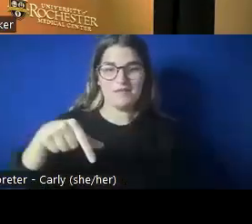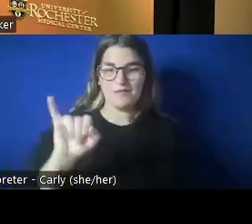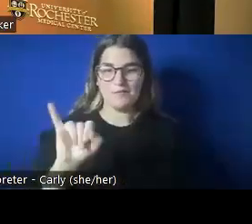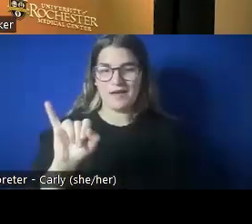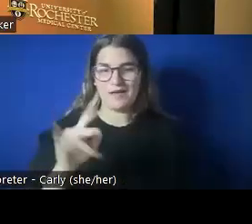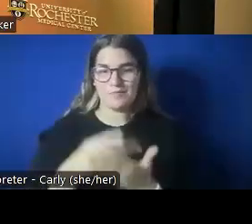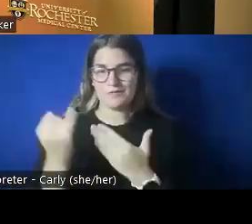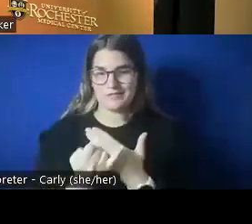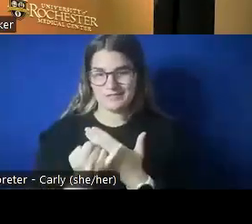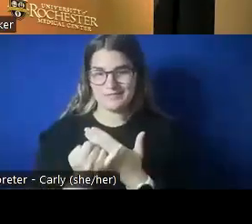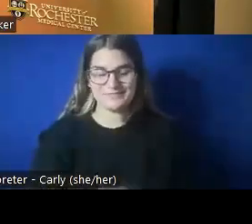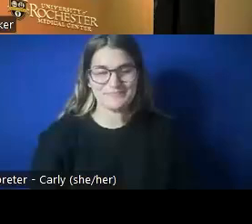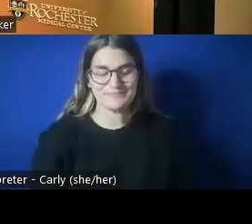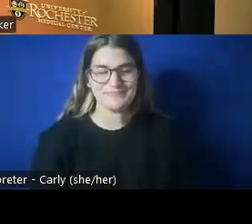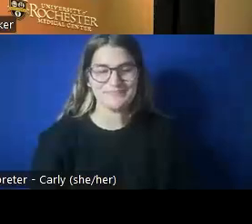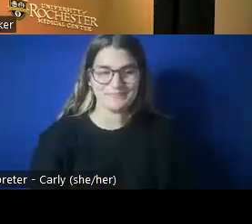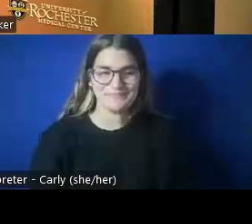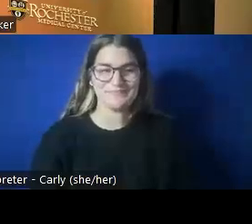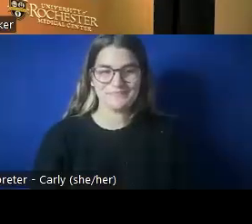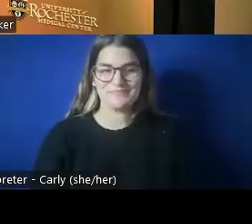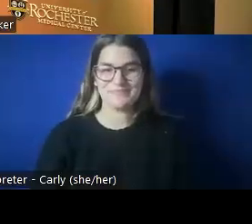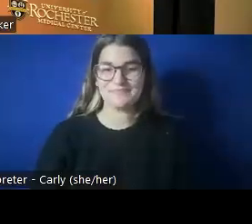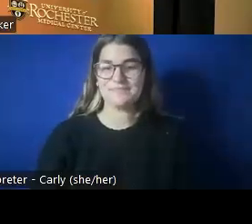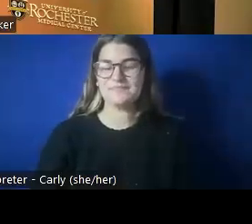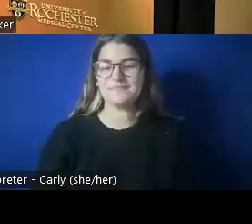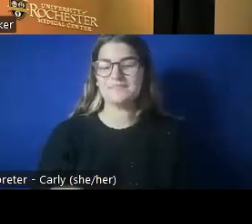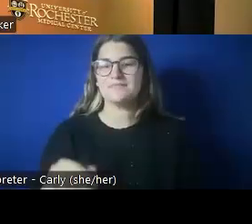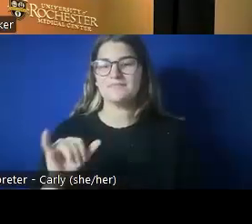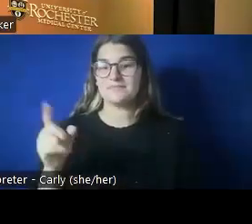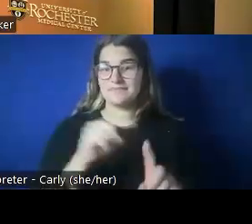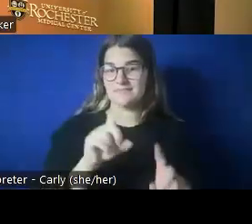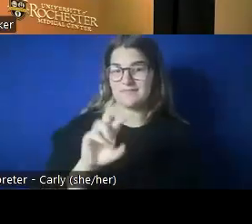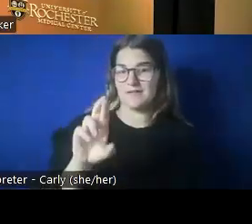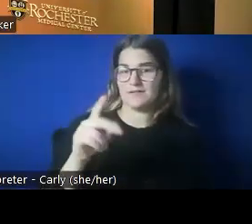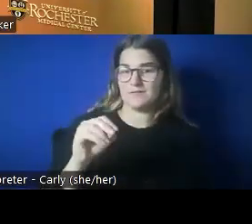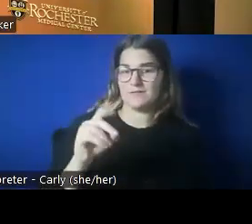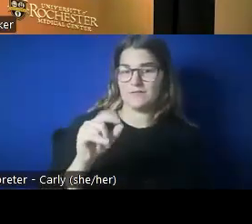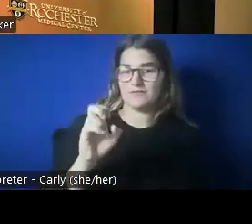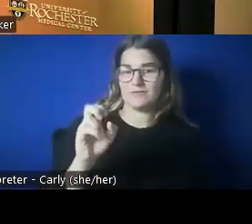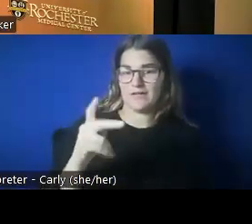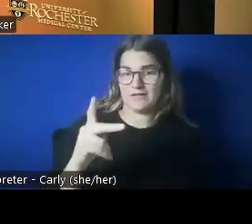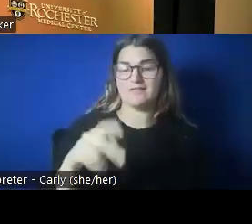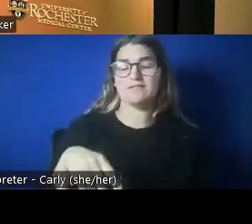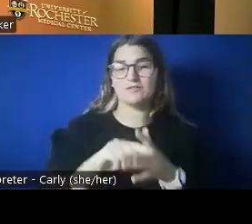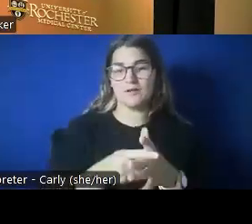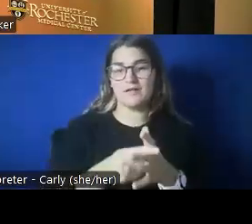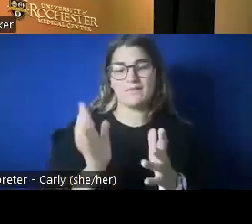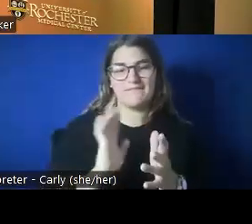back to when um Dr poek started heel um it was initially a research under a research Grant there